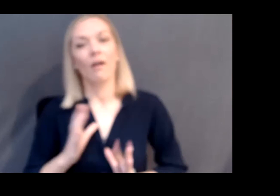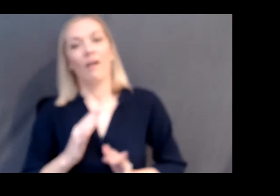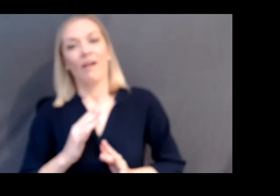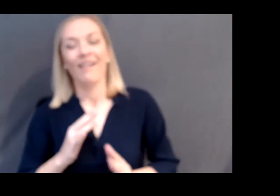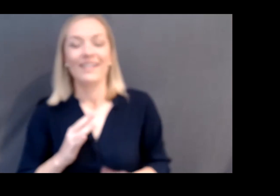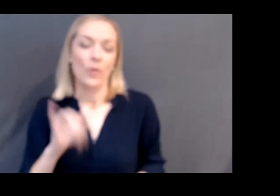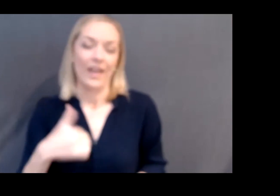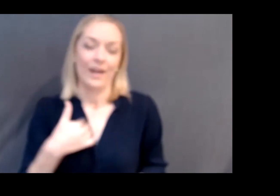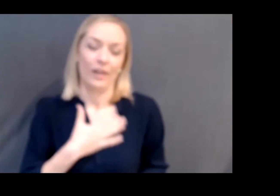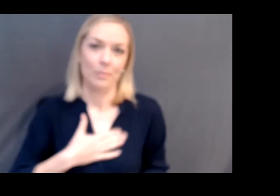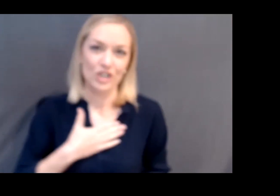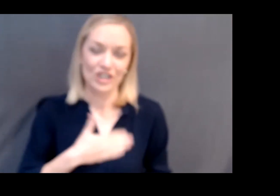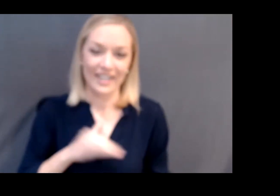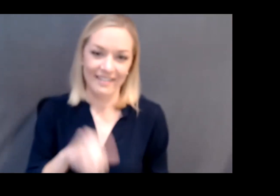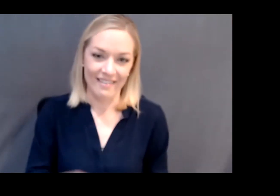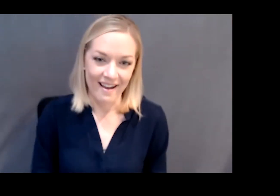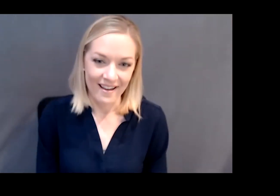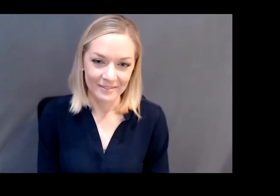I truly appreciated that.